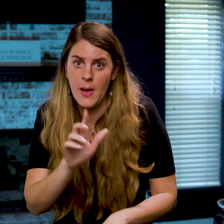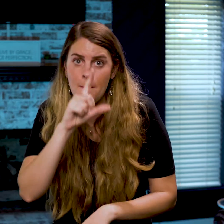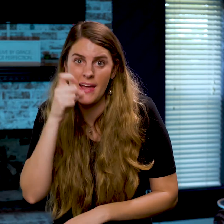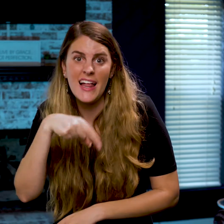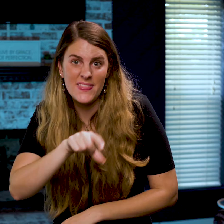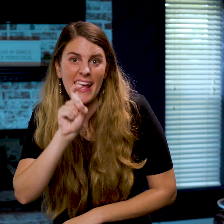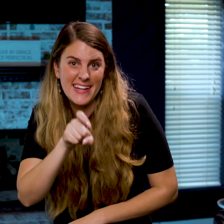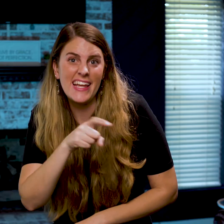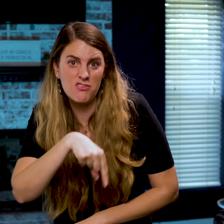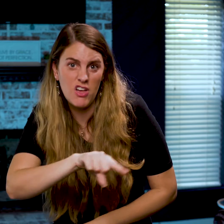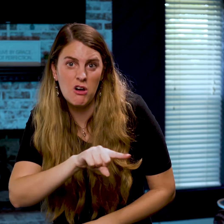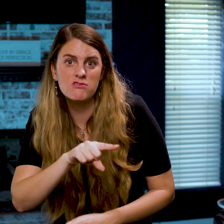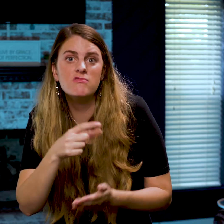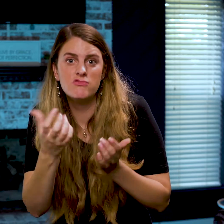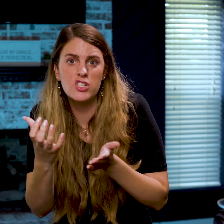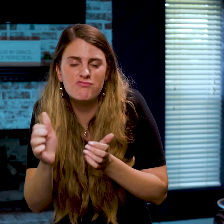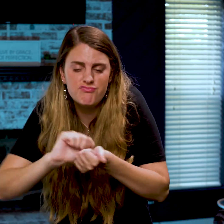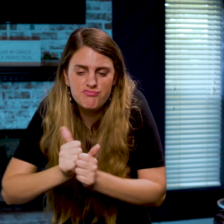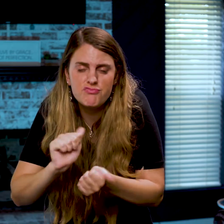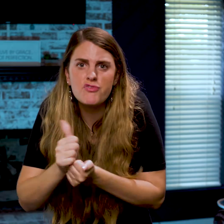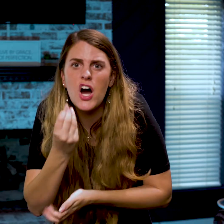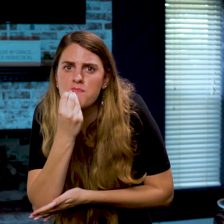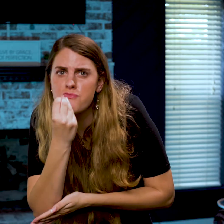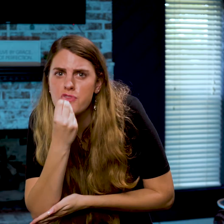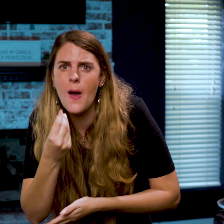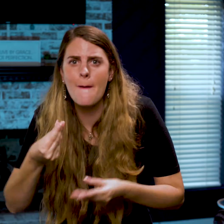because they need those to grind food,